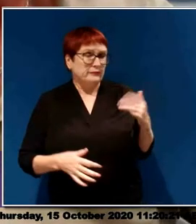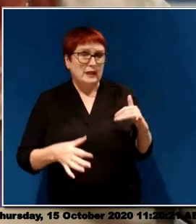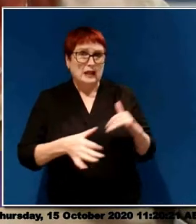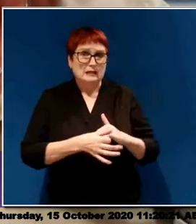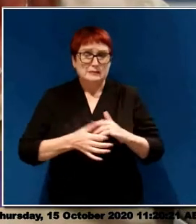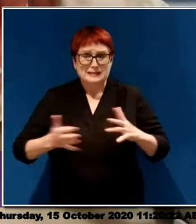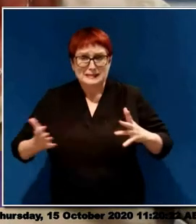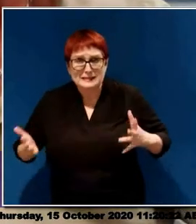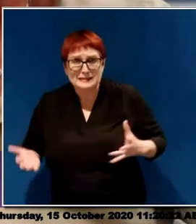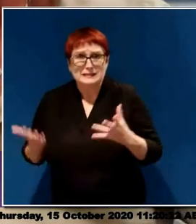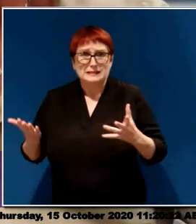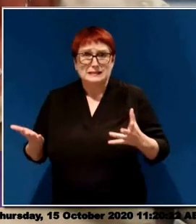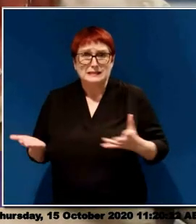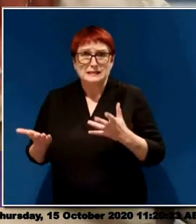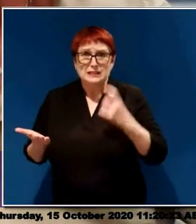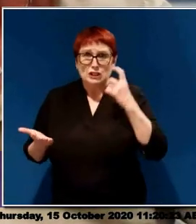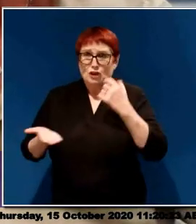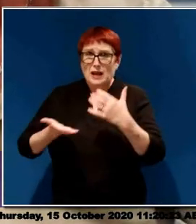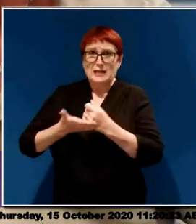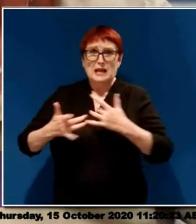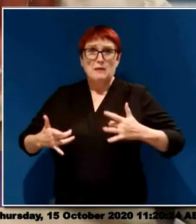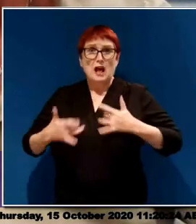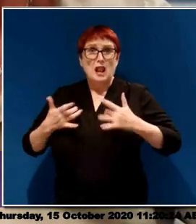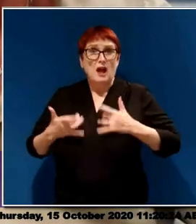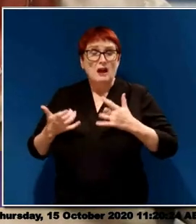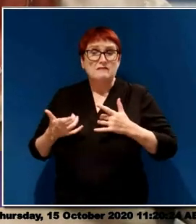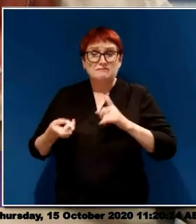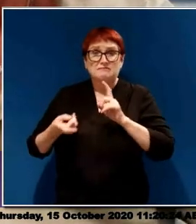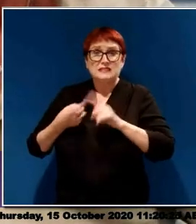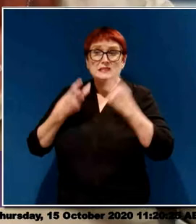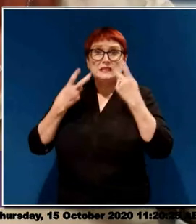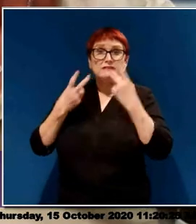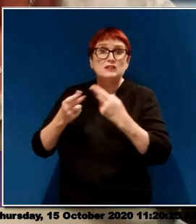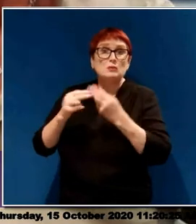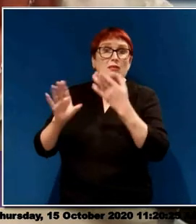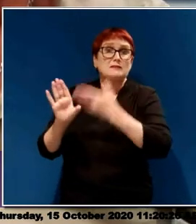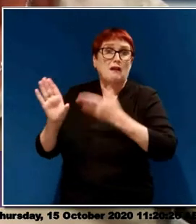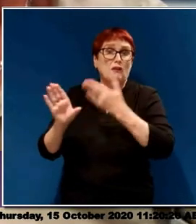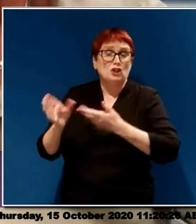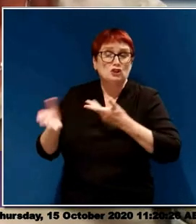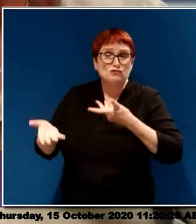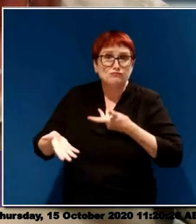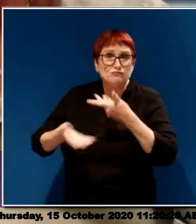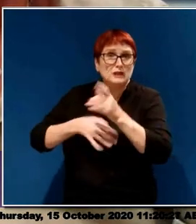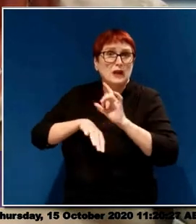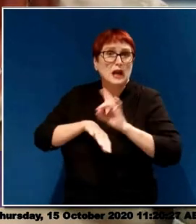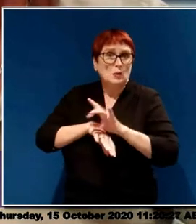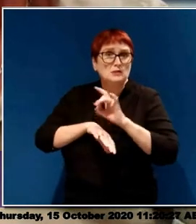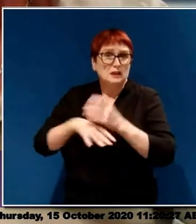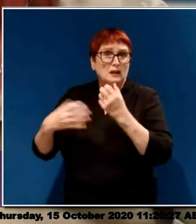He's still having therapy but the bottom line is we've been told he needs to be